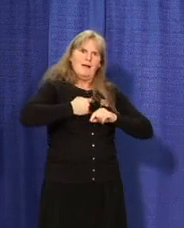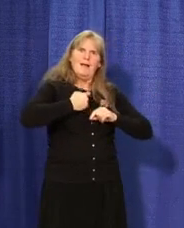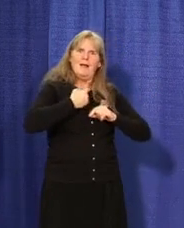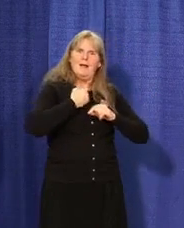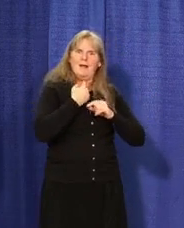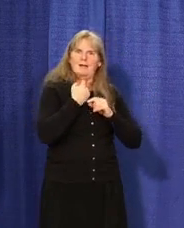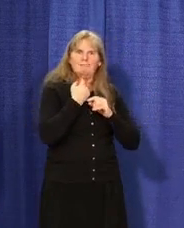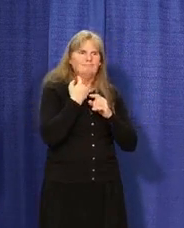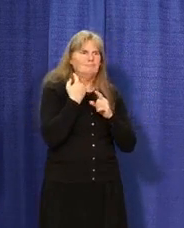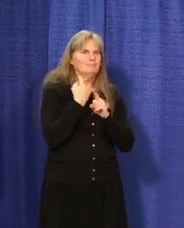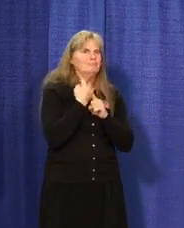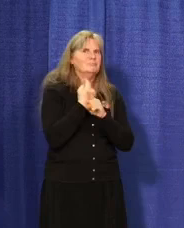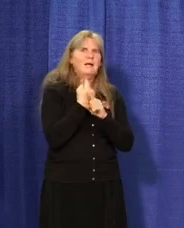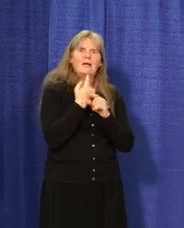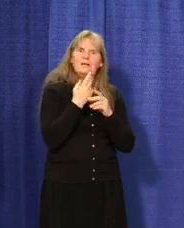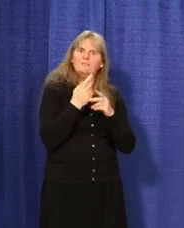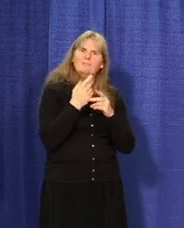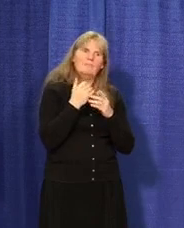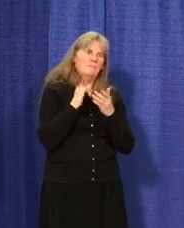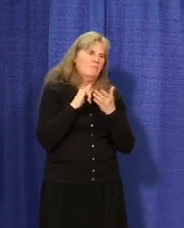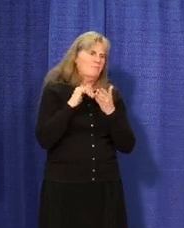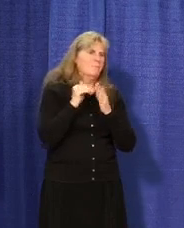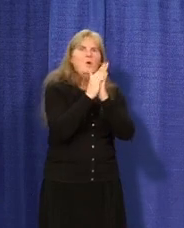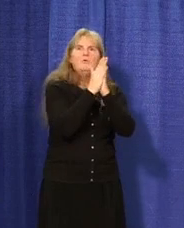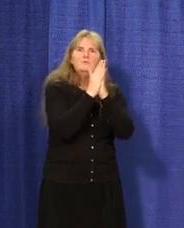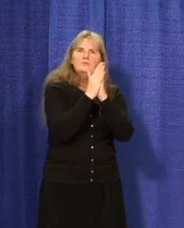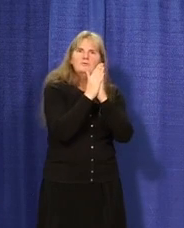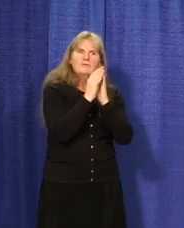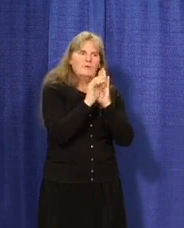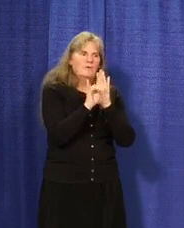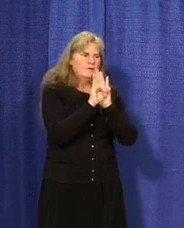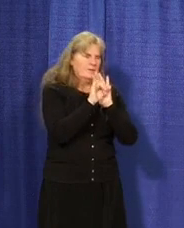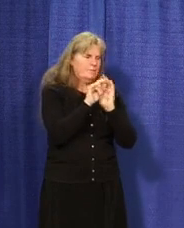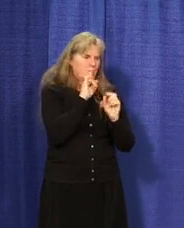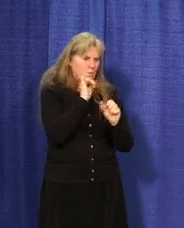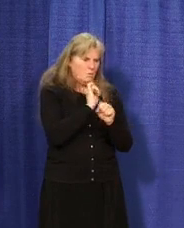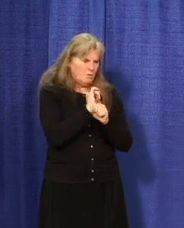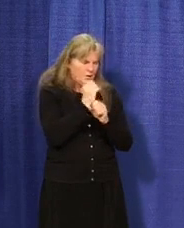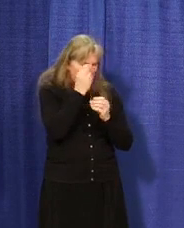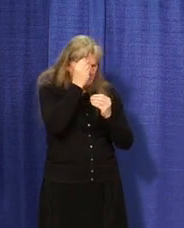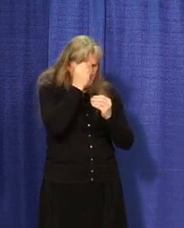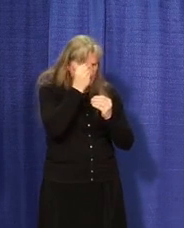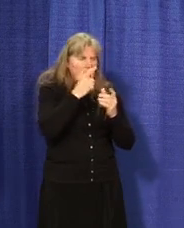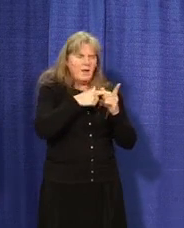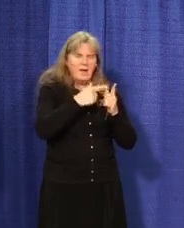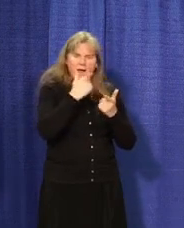coherent way, in an understandable way clear . Really, to have under 24 hours